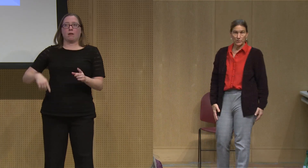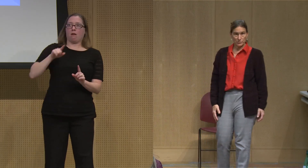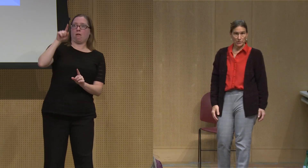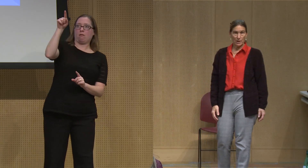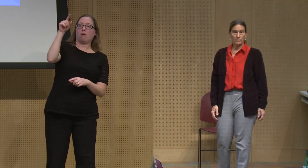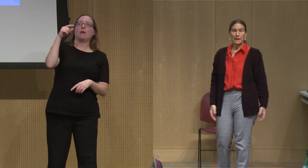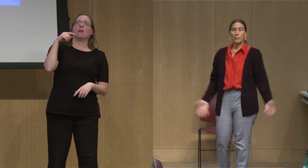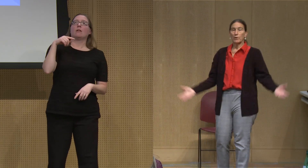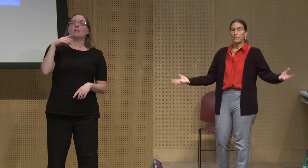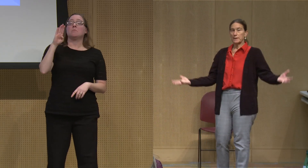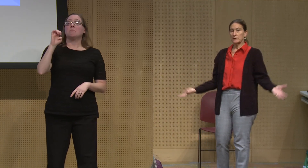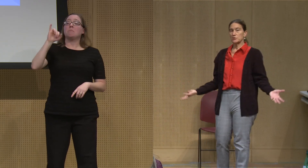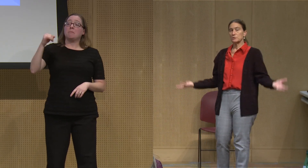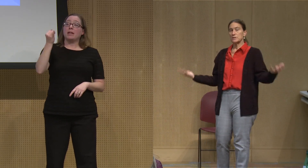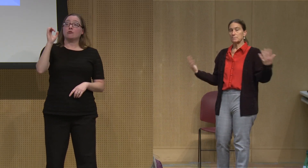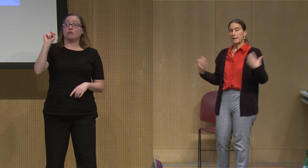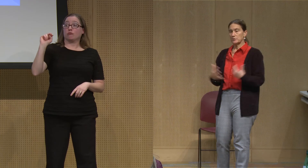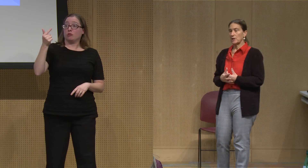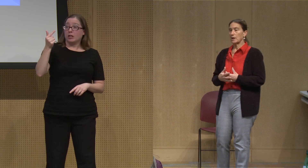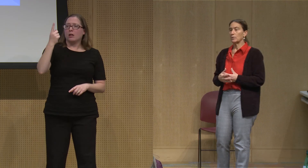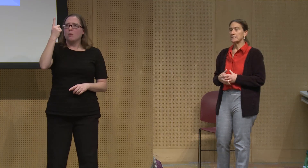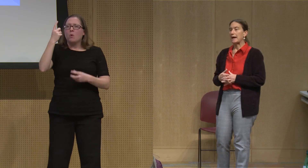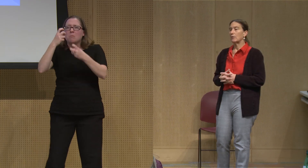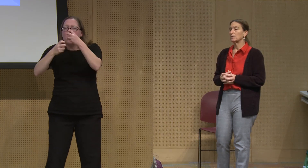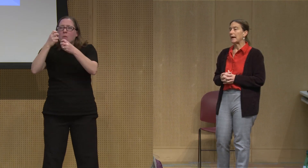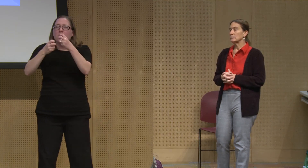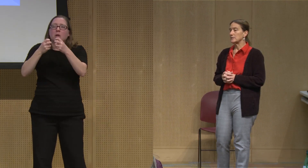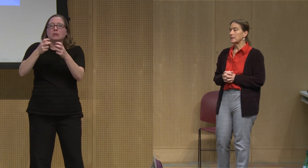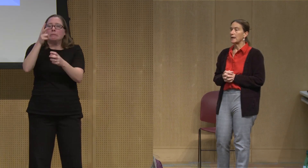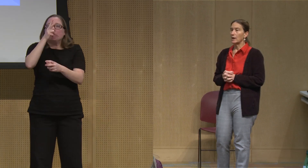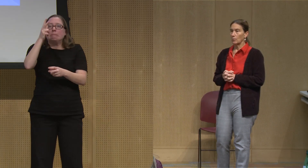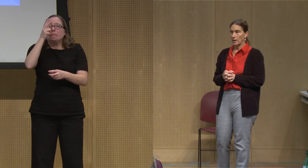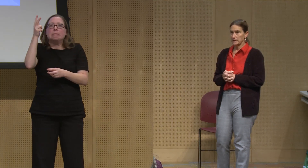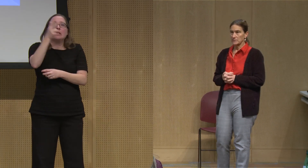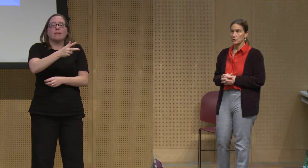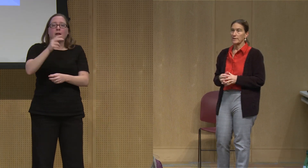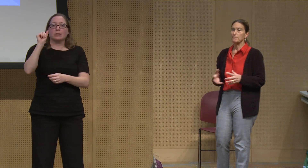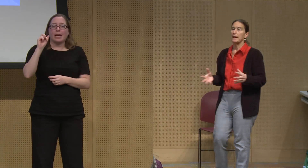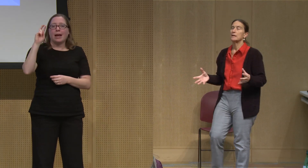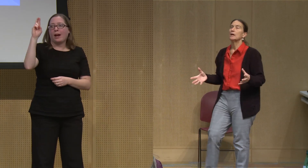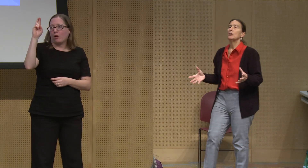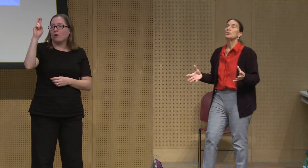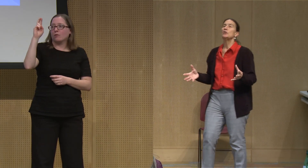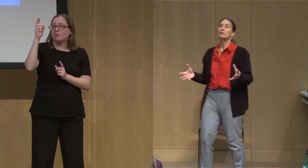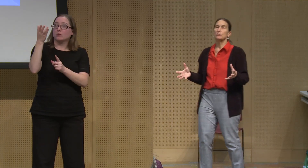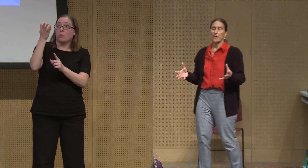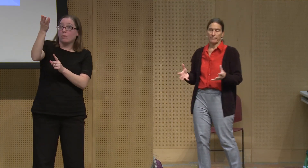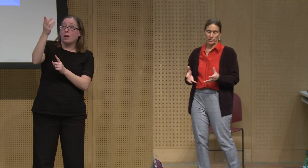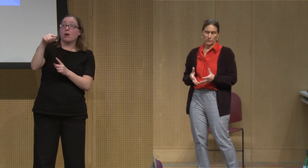AND ONE OF THE BIG ISSUES IN BEIJING WAS HOW LOUSY THE AIR WAS, AND SO THEY MADE HUGE EFFORTS